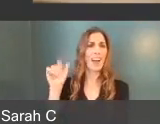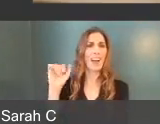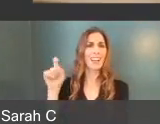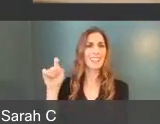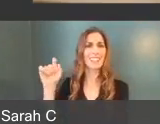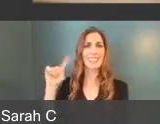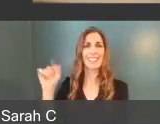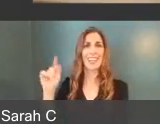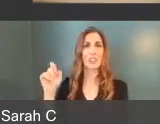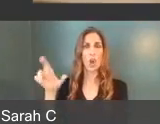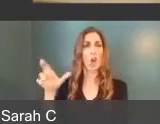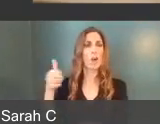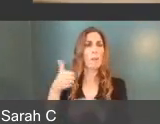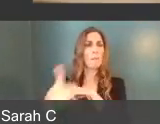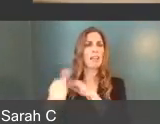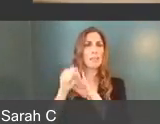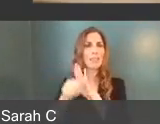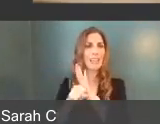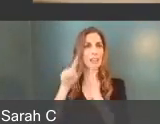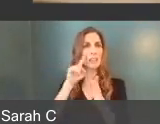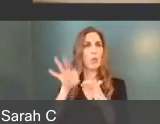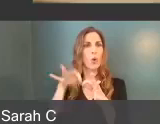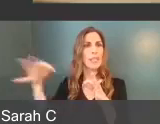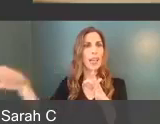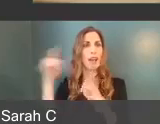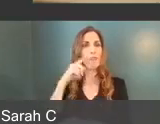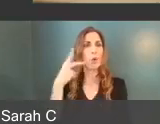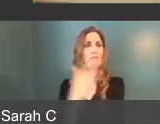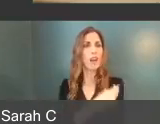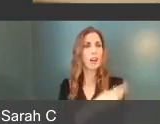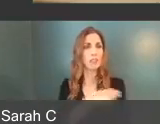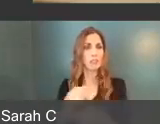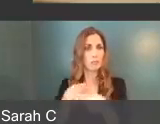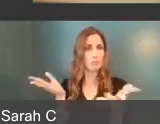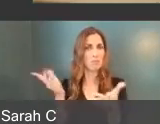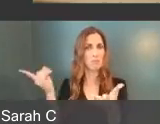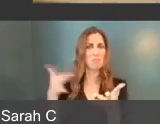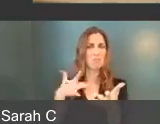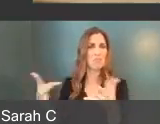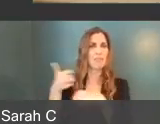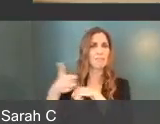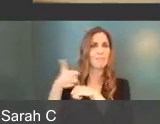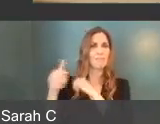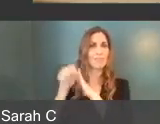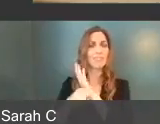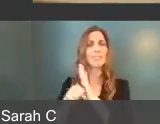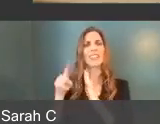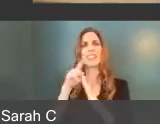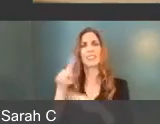for a lot of the delay in vaccine and pointing to things like micromanaging, do